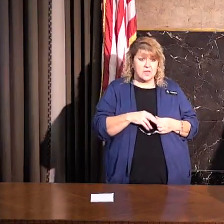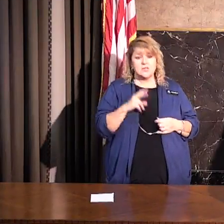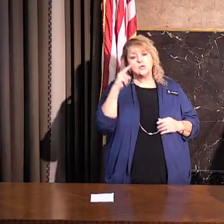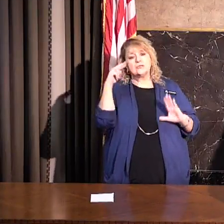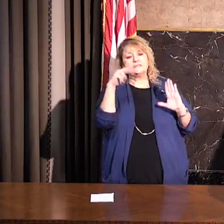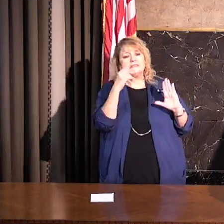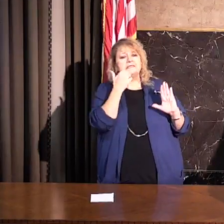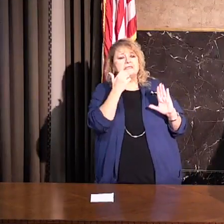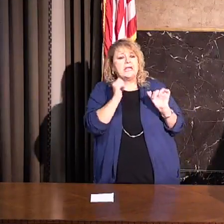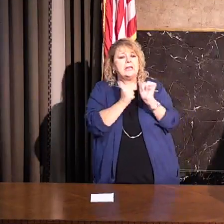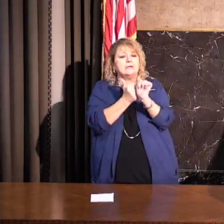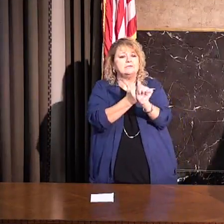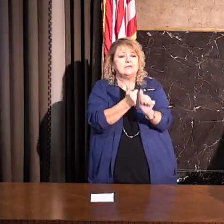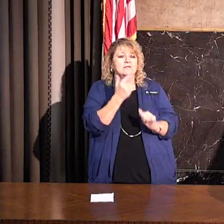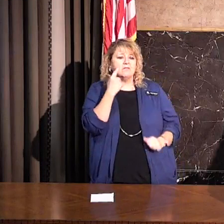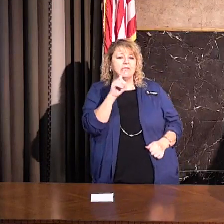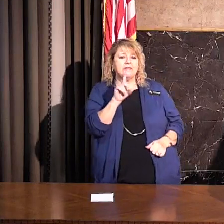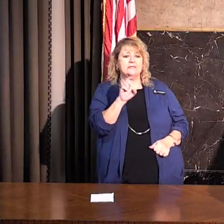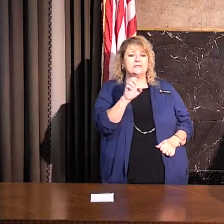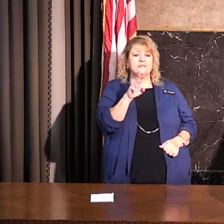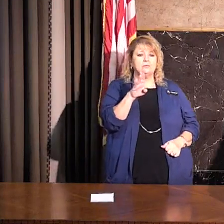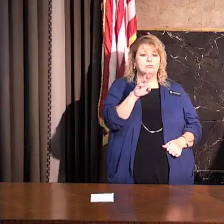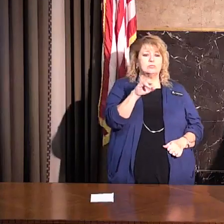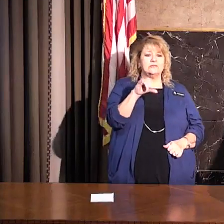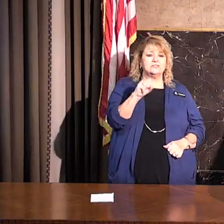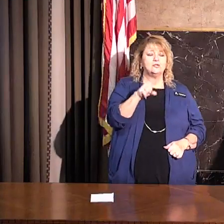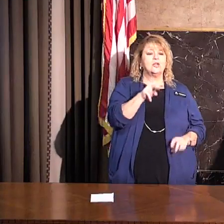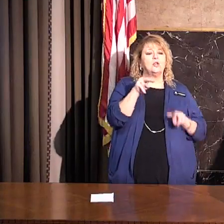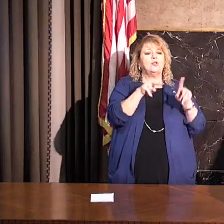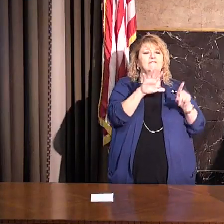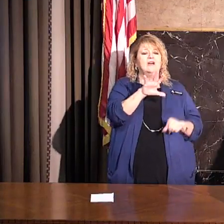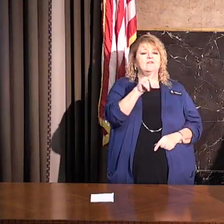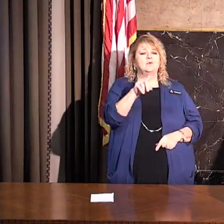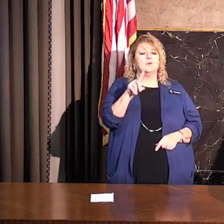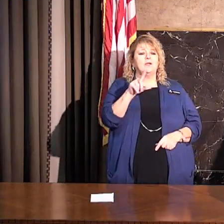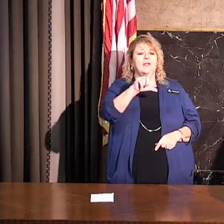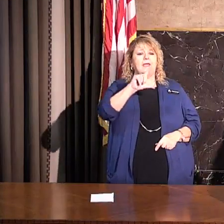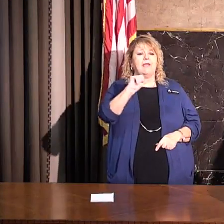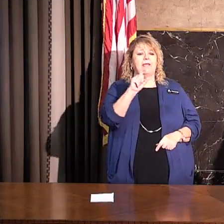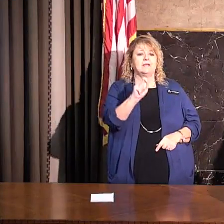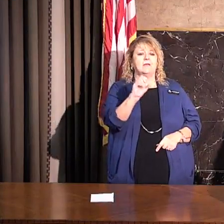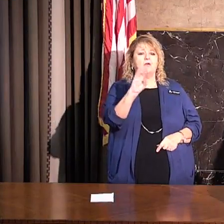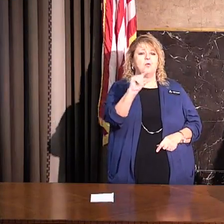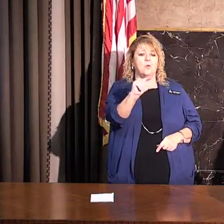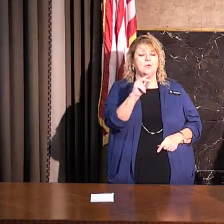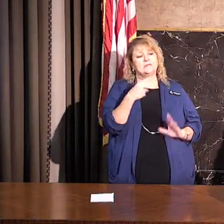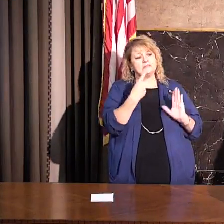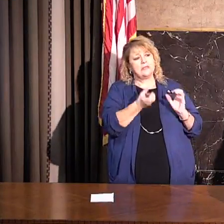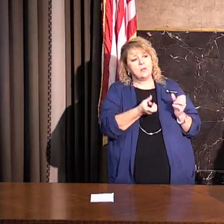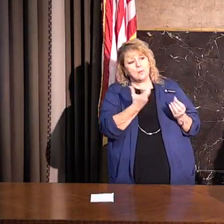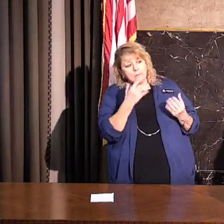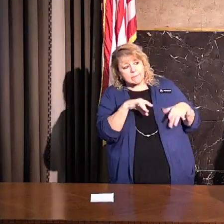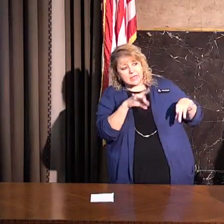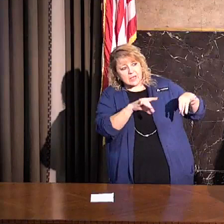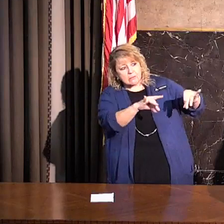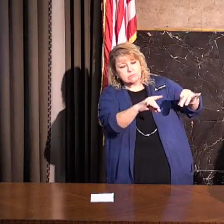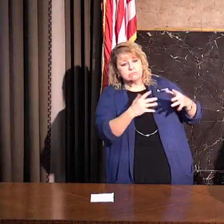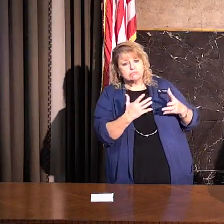with respect to debris removal